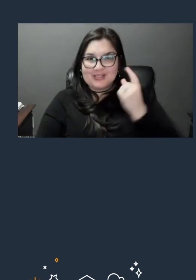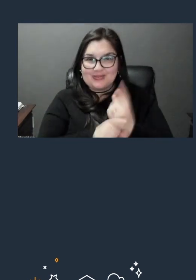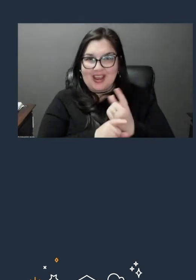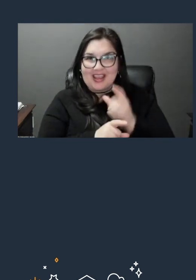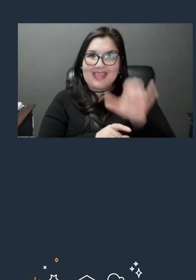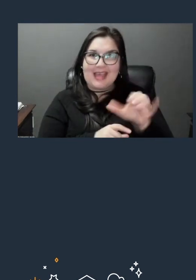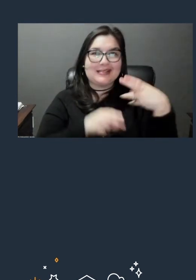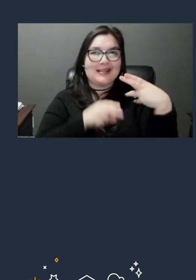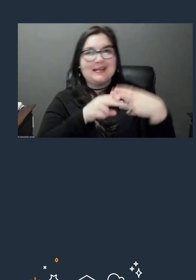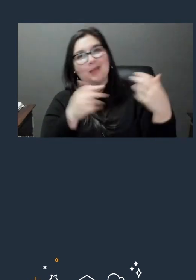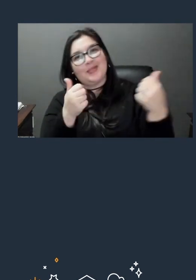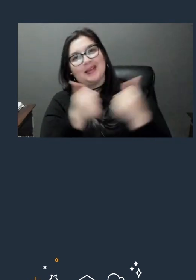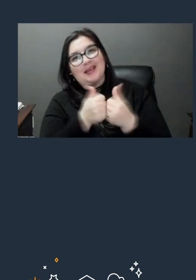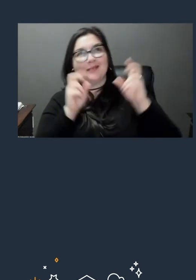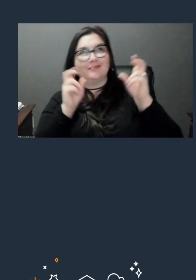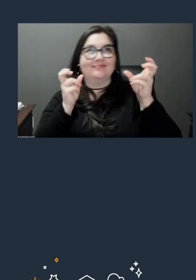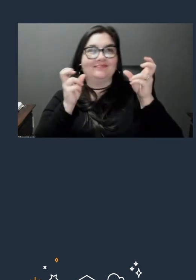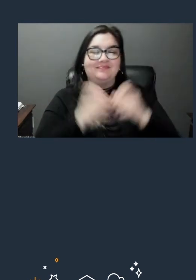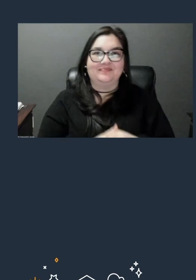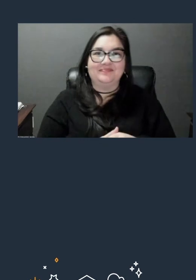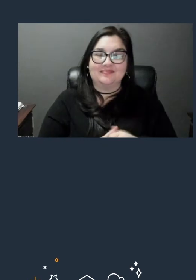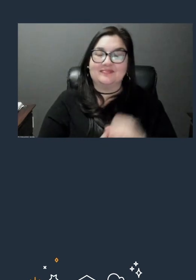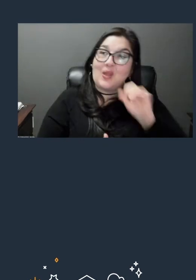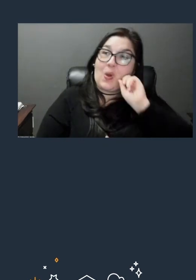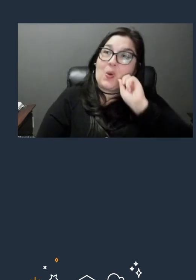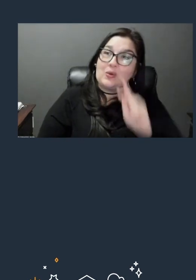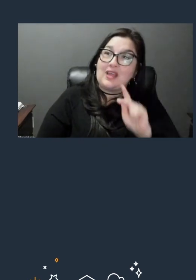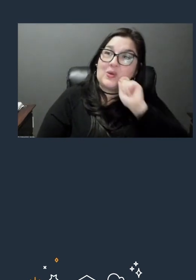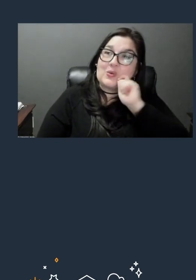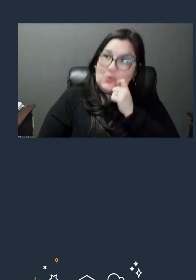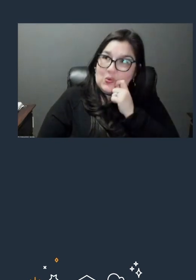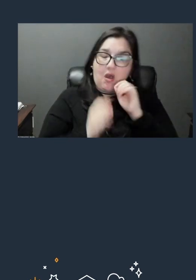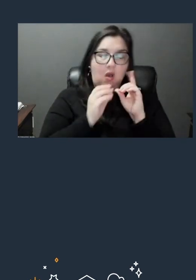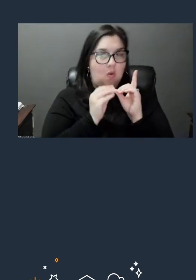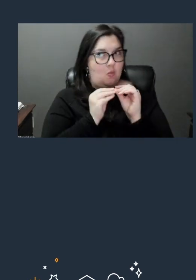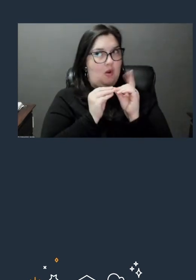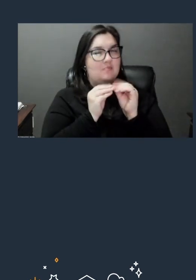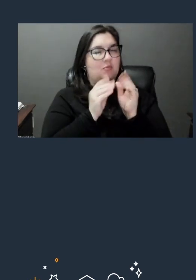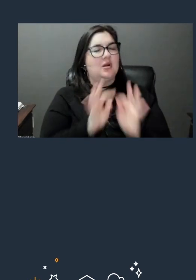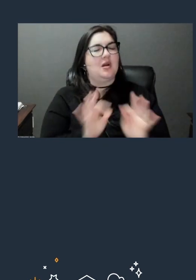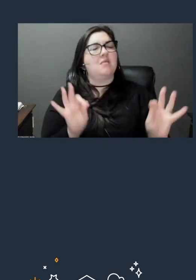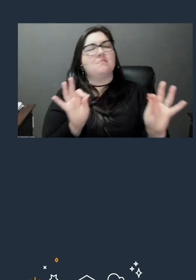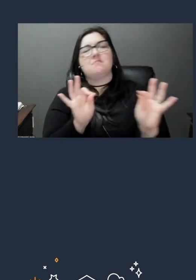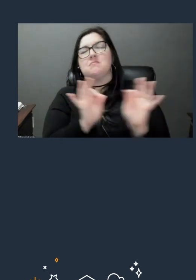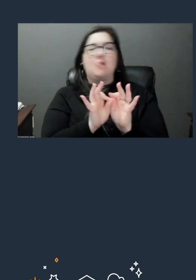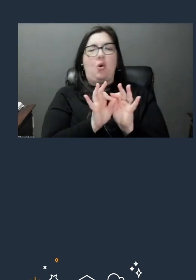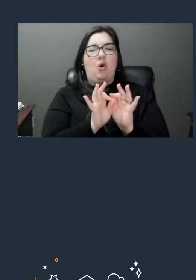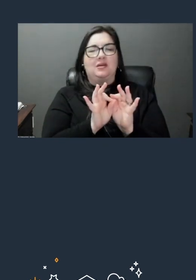Yep. Cool! All right, we have one more very important question for you. - Our most important question. Our most important question.